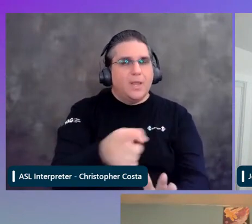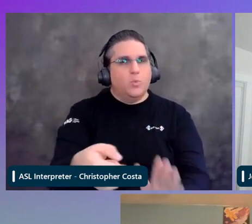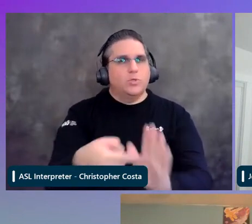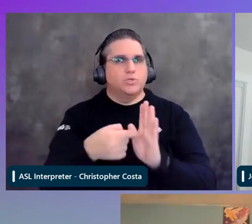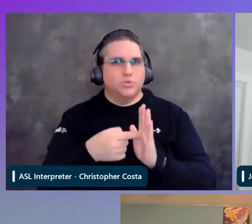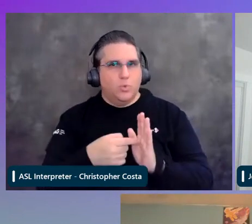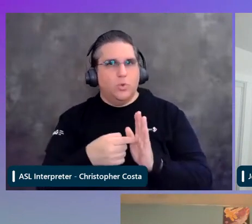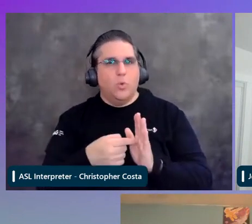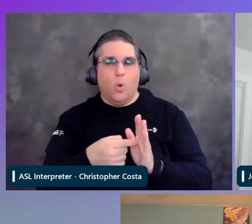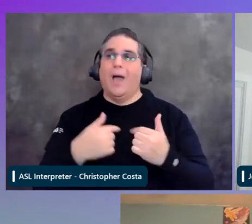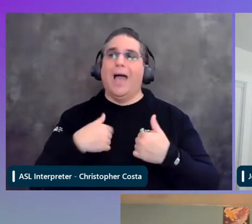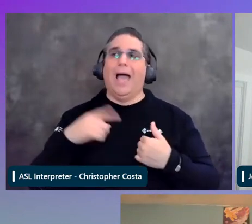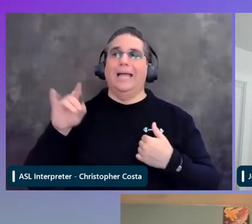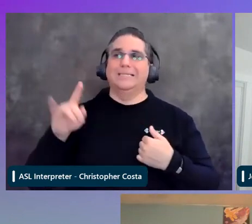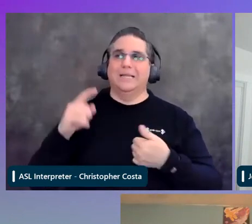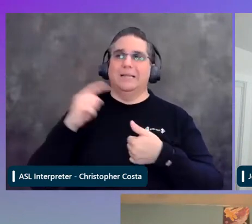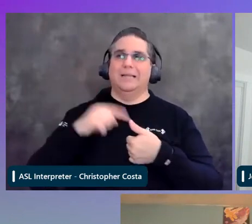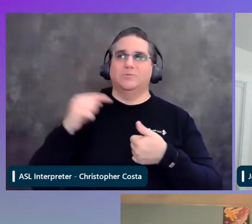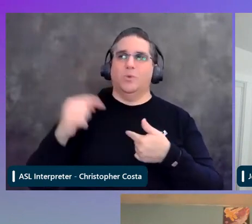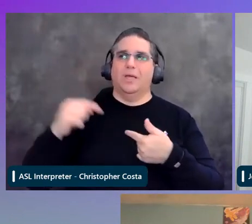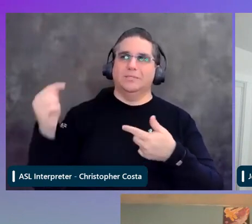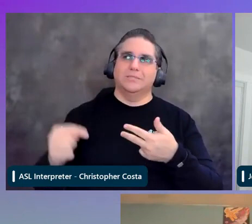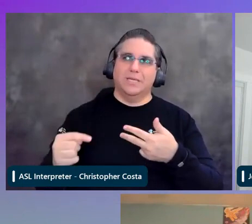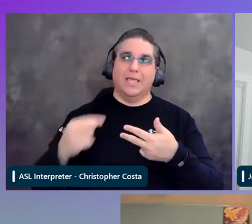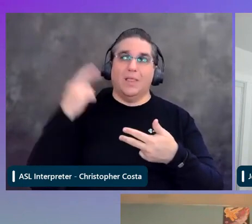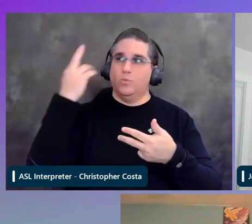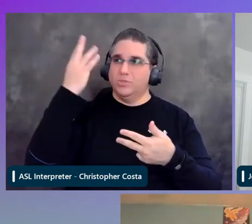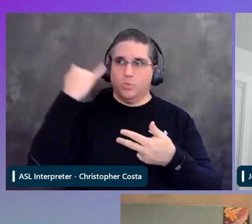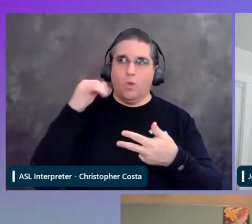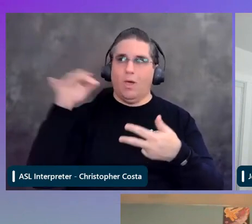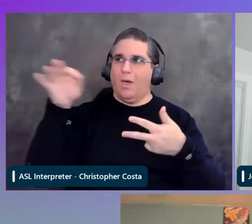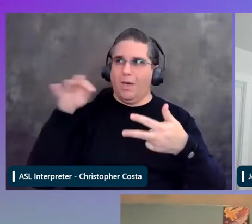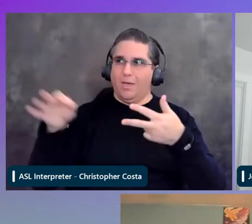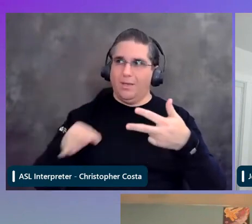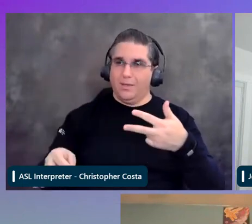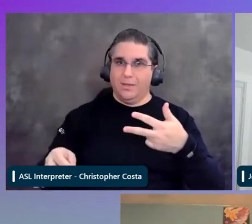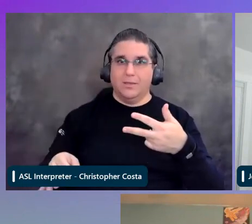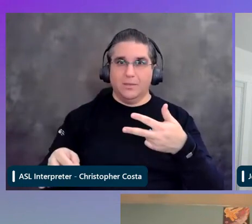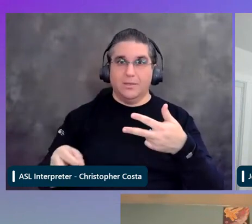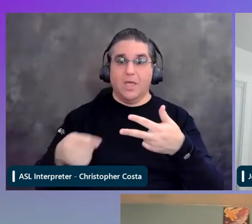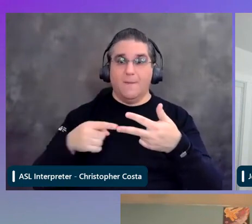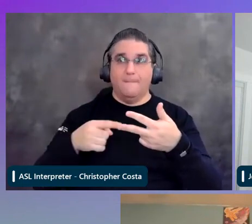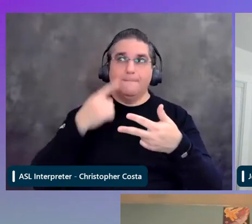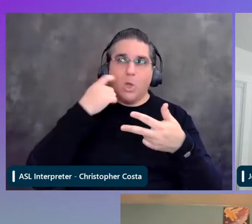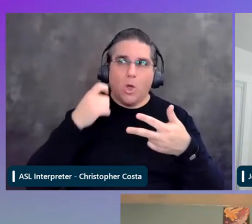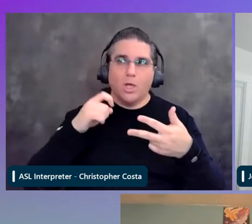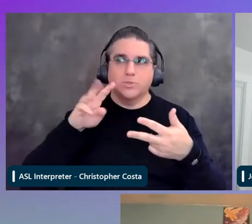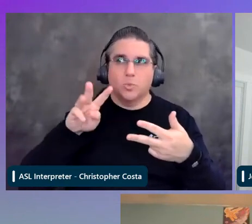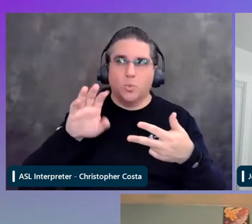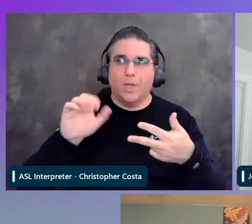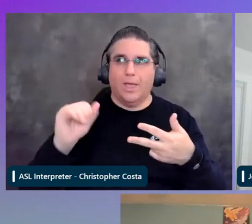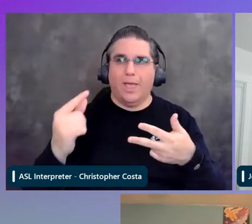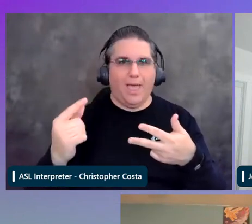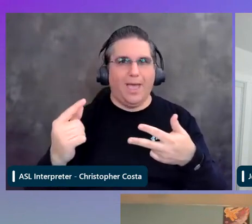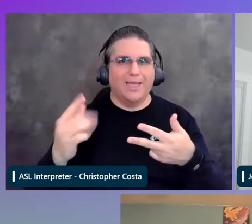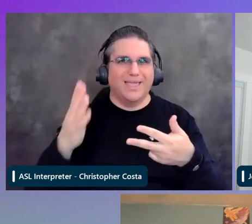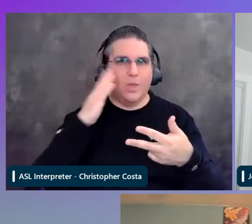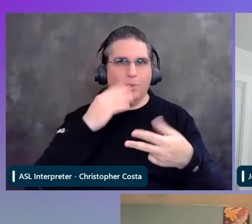and here are the reasons why from wcaG as an actual source.